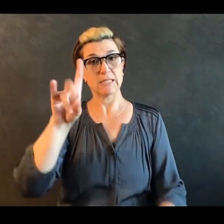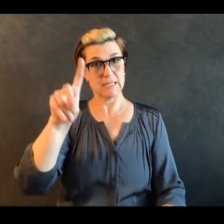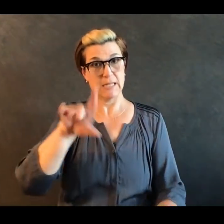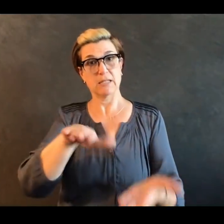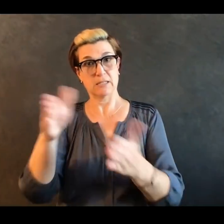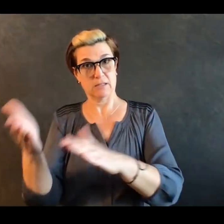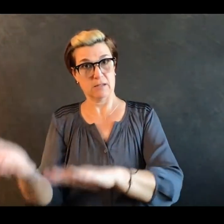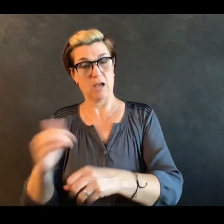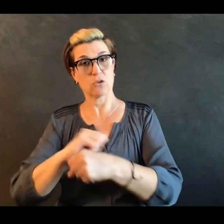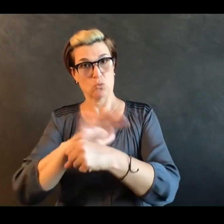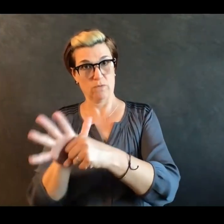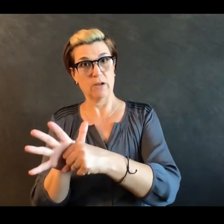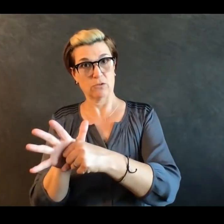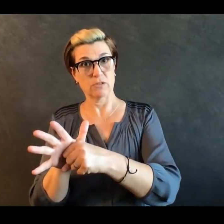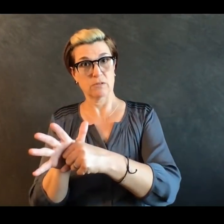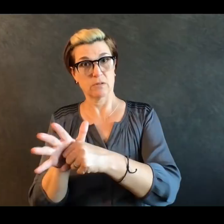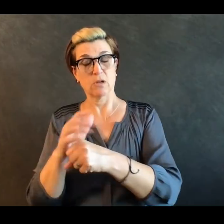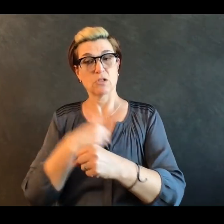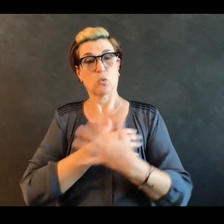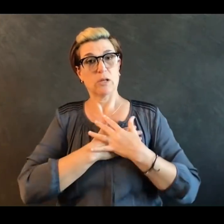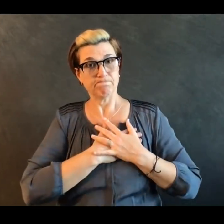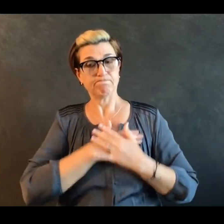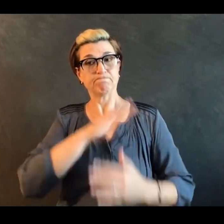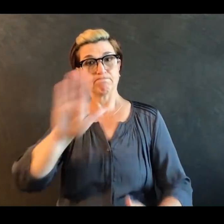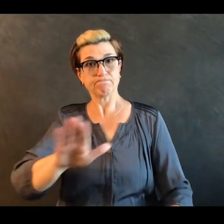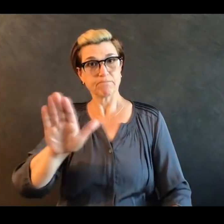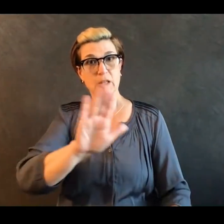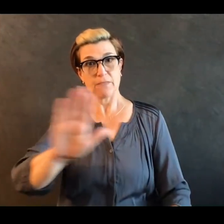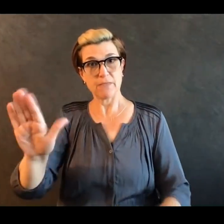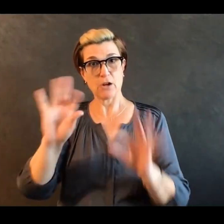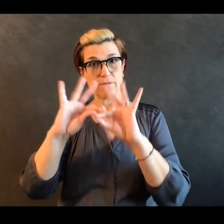families and with the families of all of those that continue to struggle with the